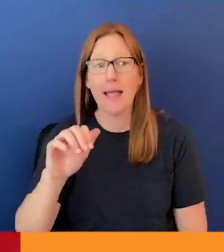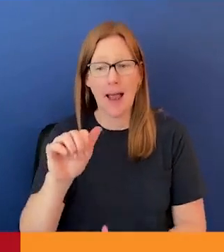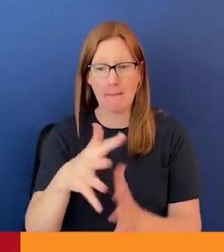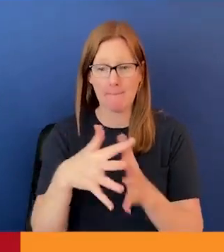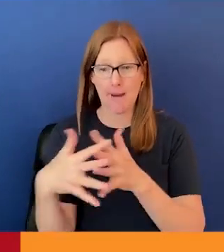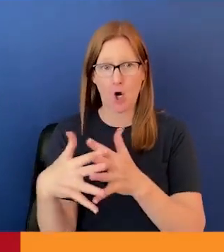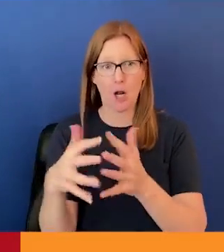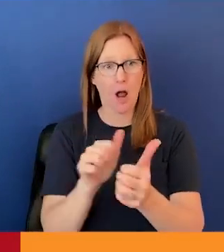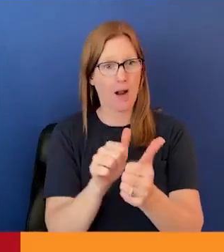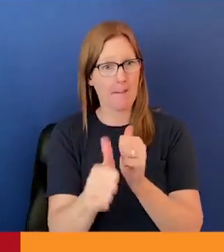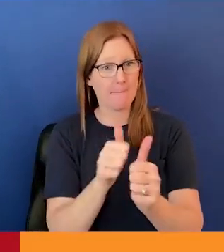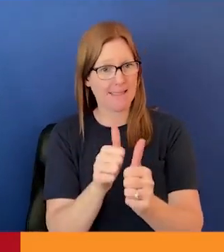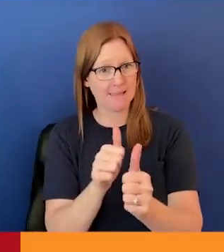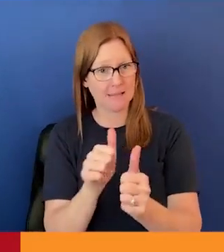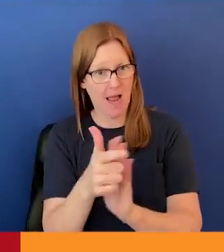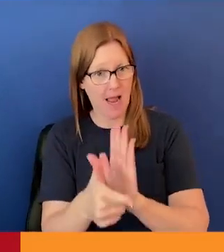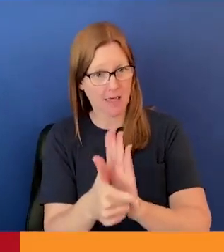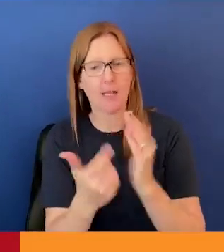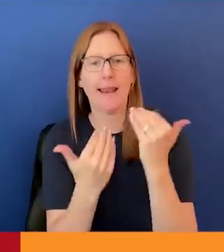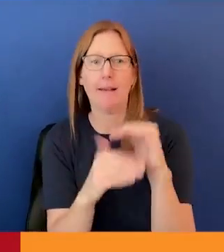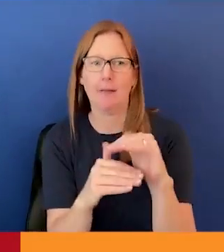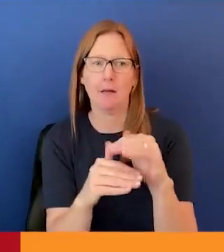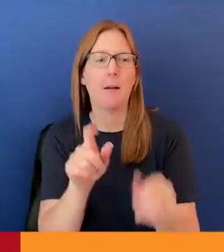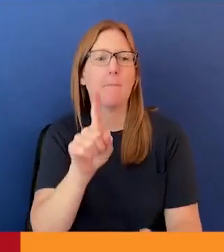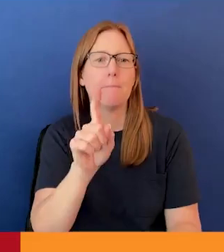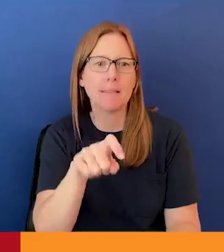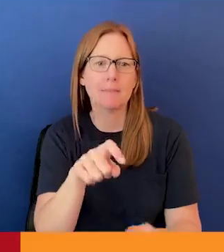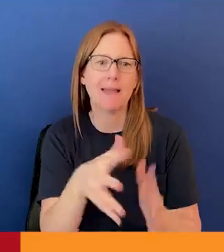the eligibility to U.S. citizens, residents, and companies.